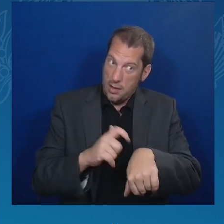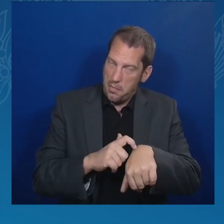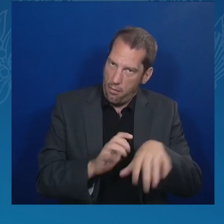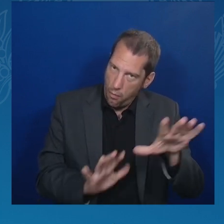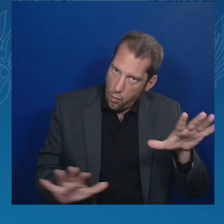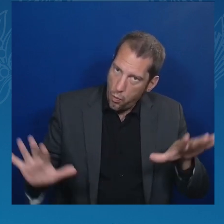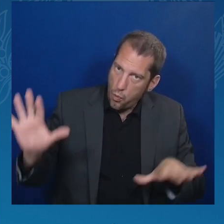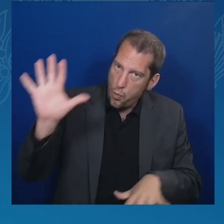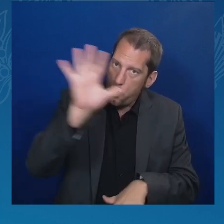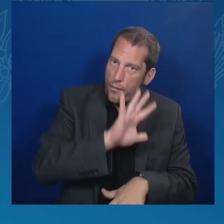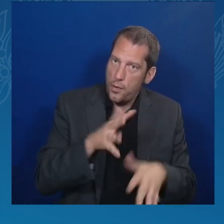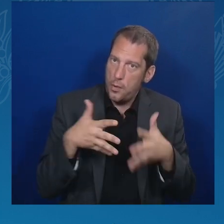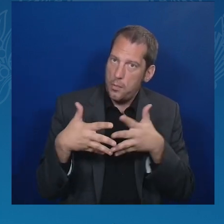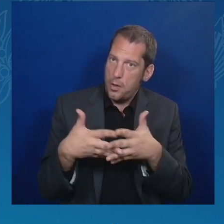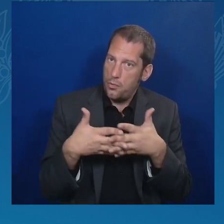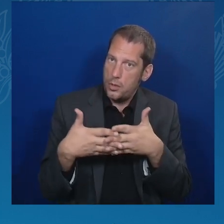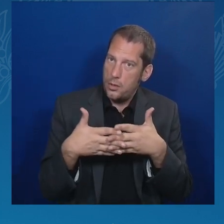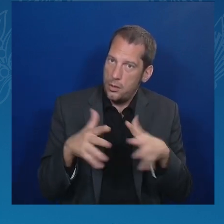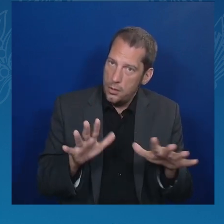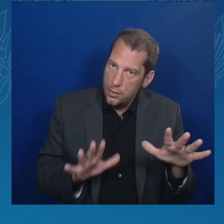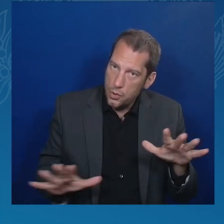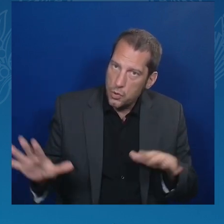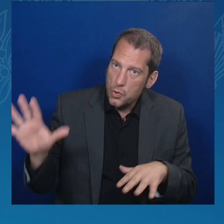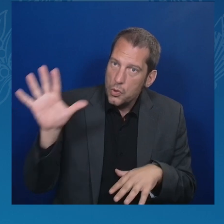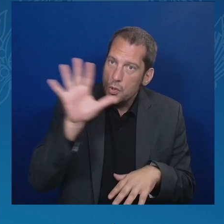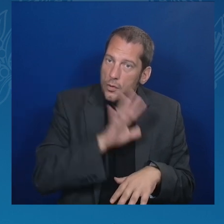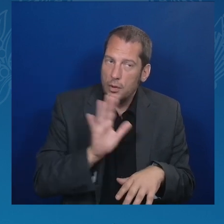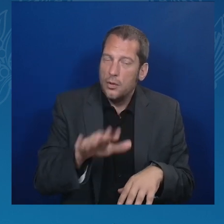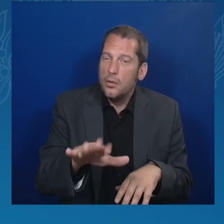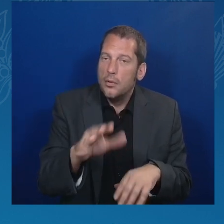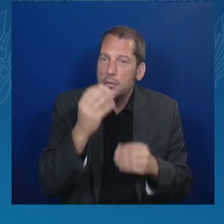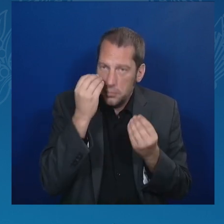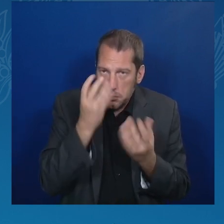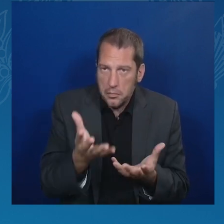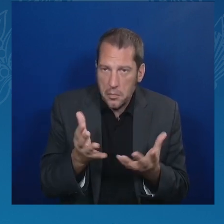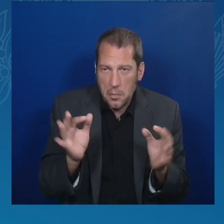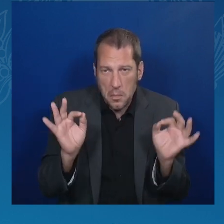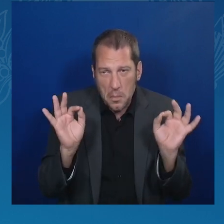And that is so important for all the workers and our family.